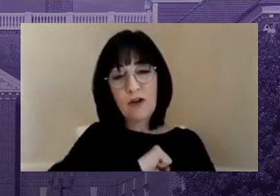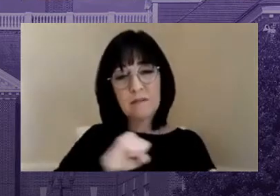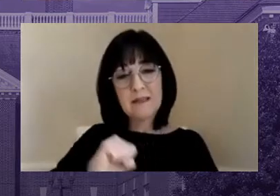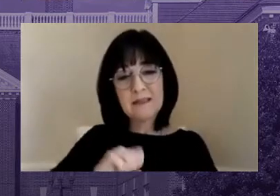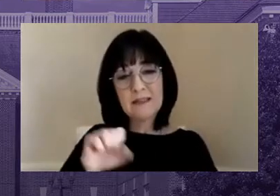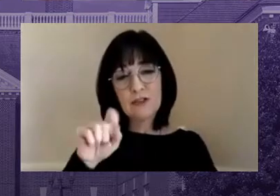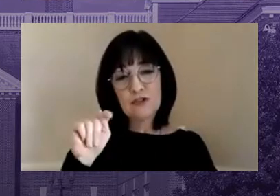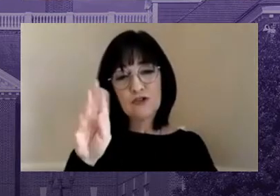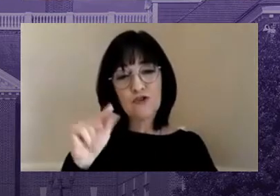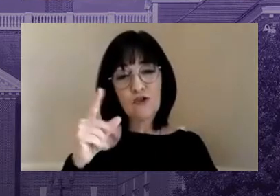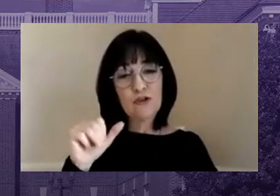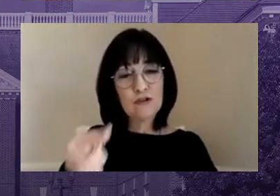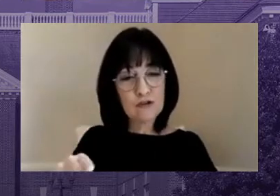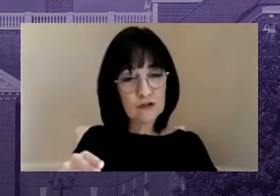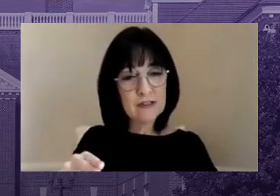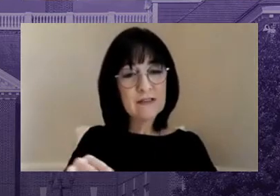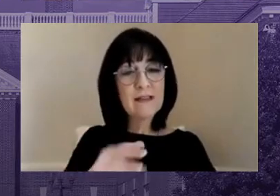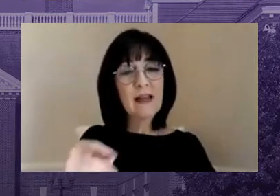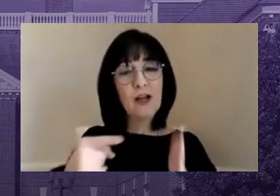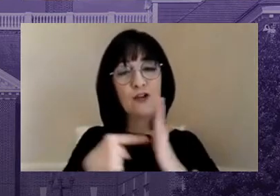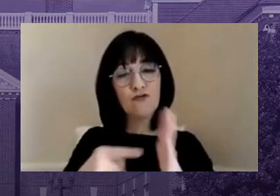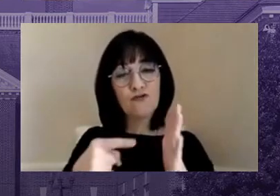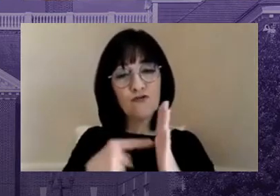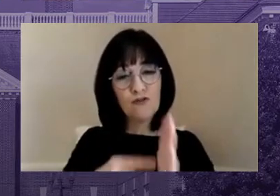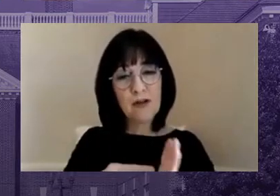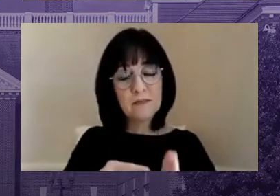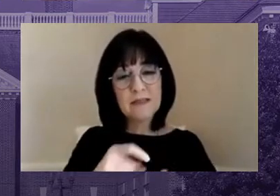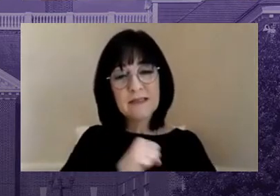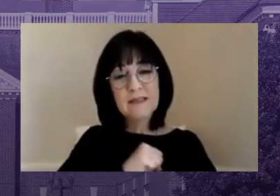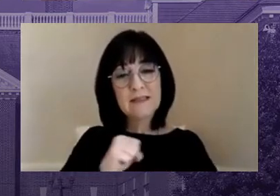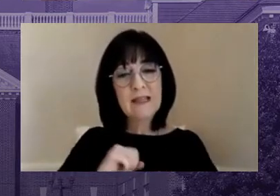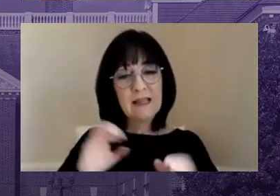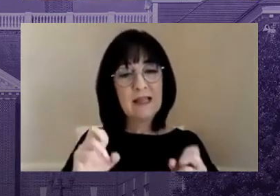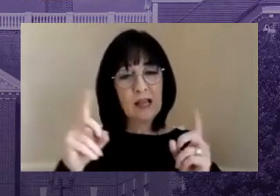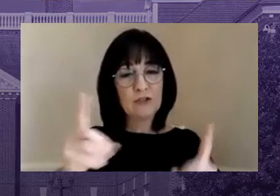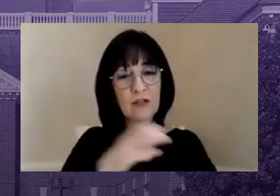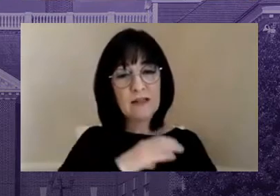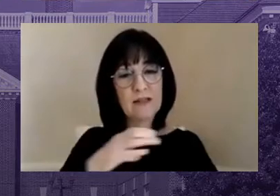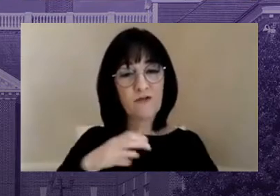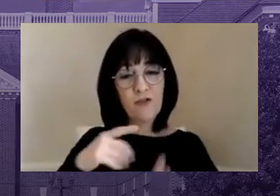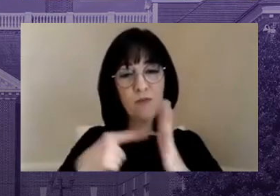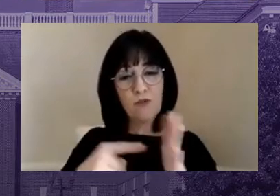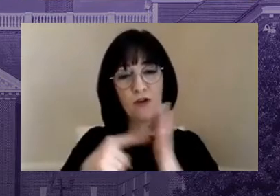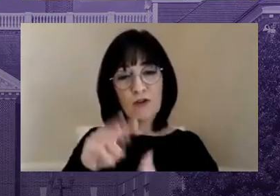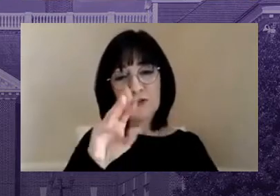representing the Senate Education Committee and Representative Williams, representing the House